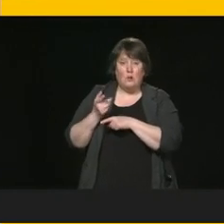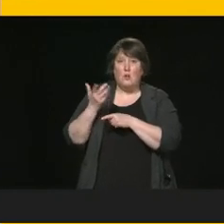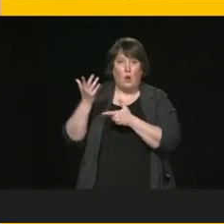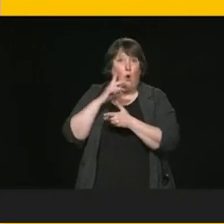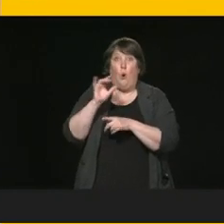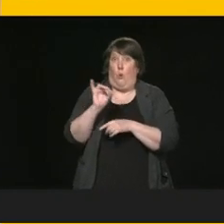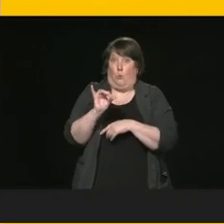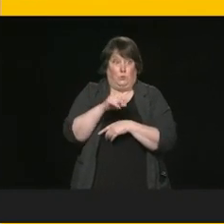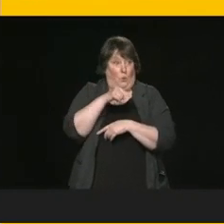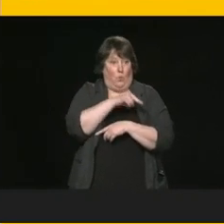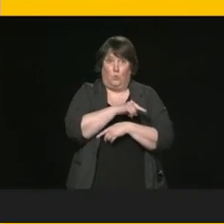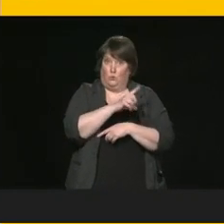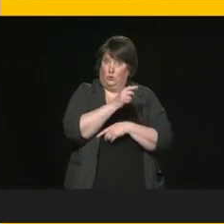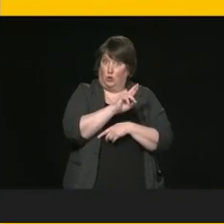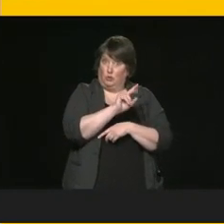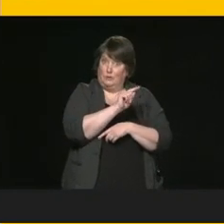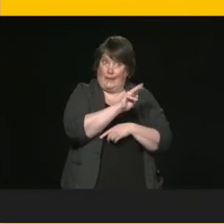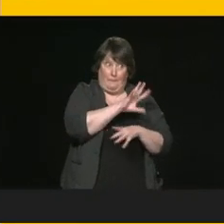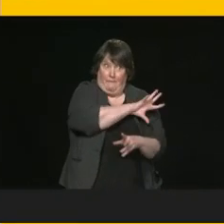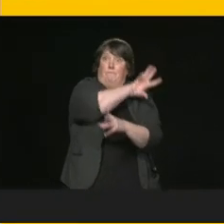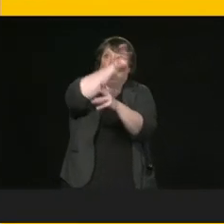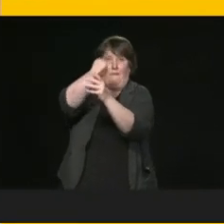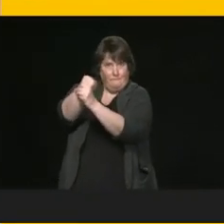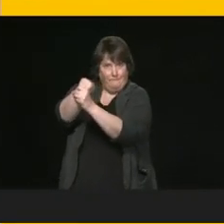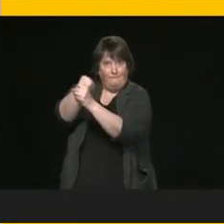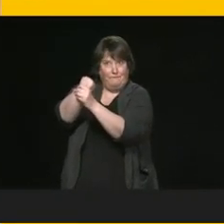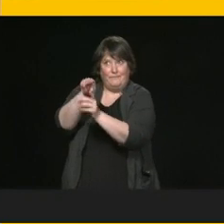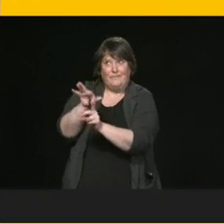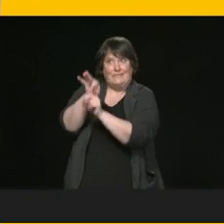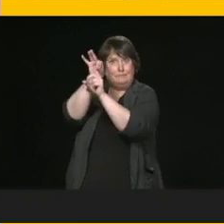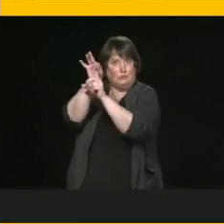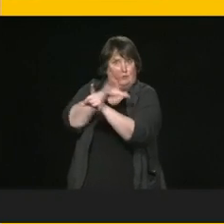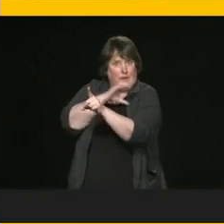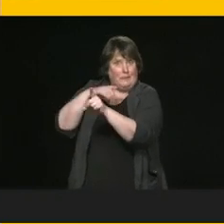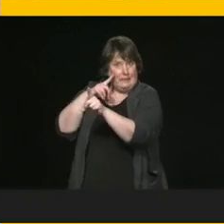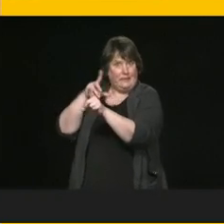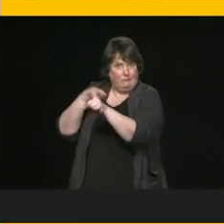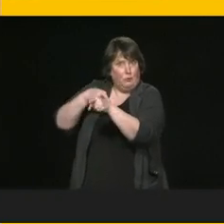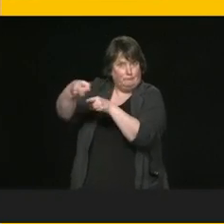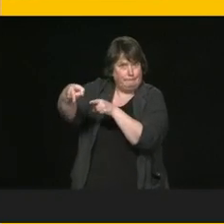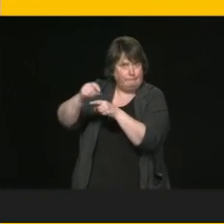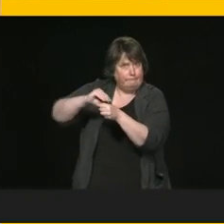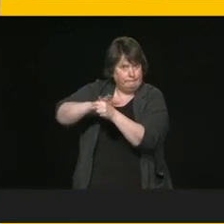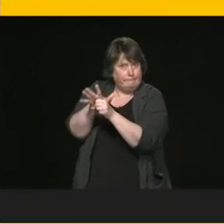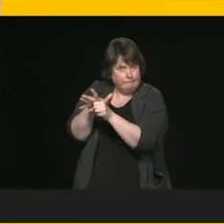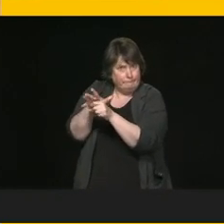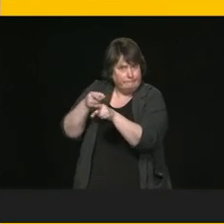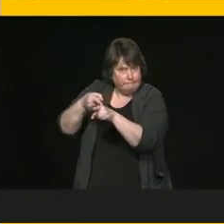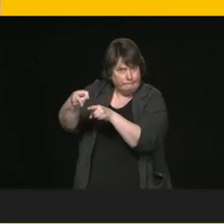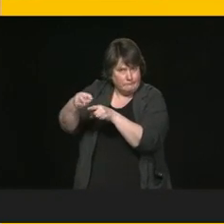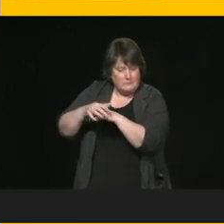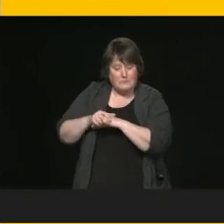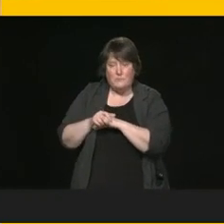PRESENCE OF DR. TAM AS ONE OF THE EXPERT ADVISORS TO THE COMMITTEE, THE SPECIAL COMMITTEE